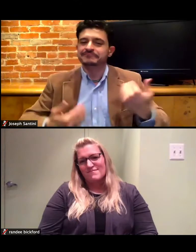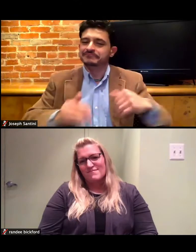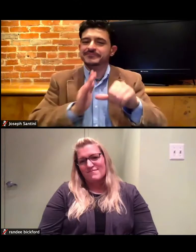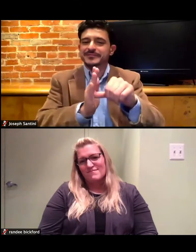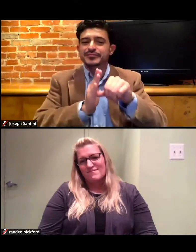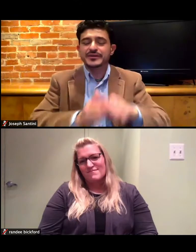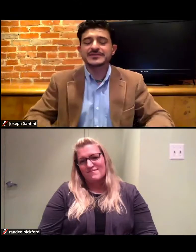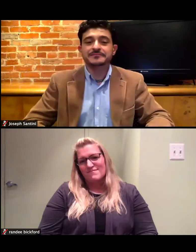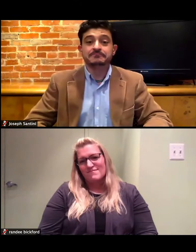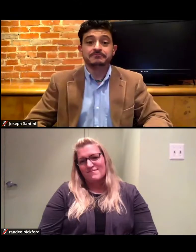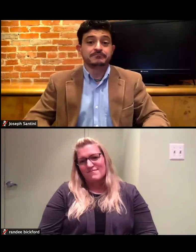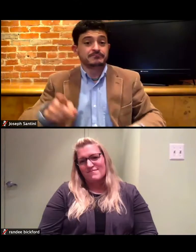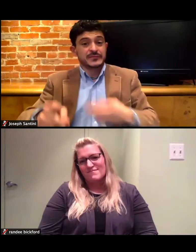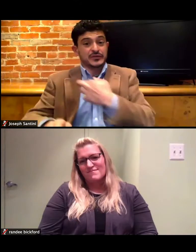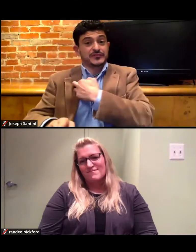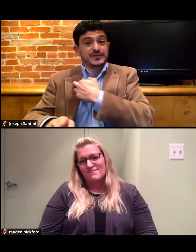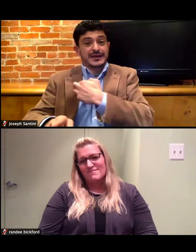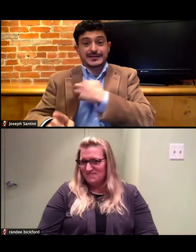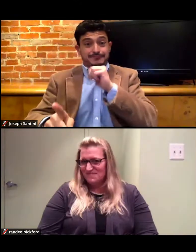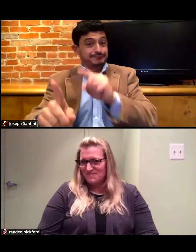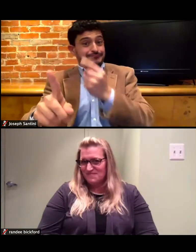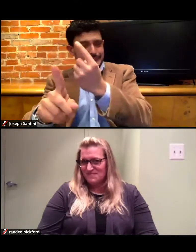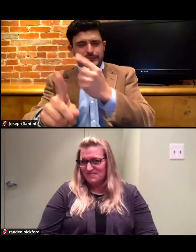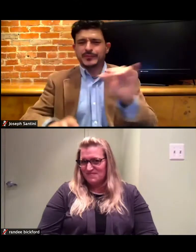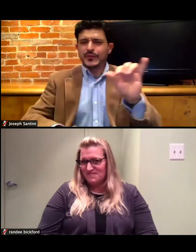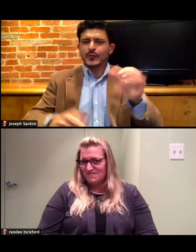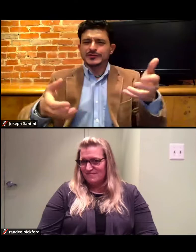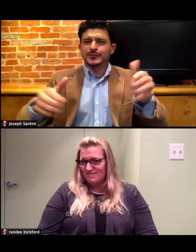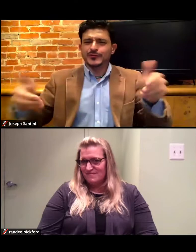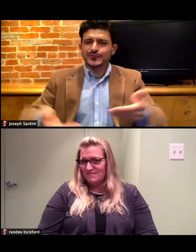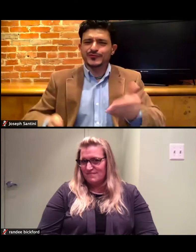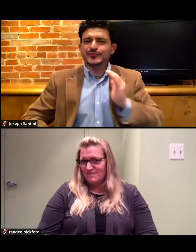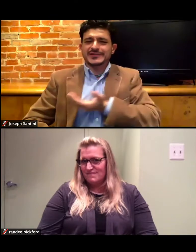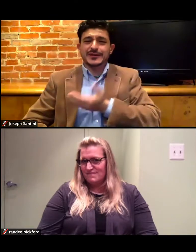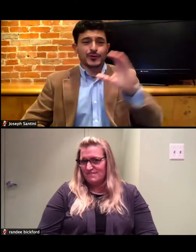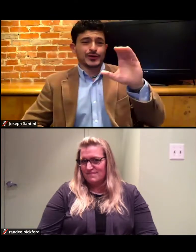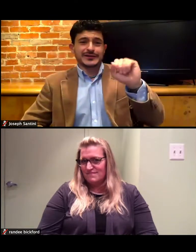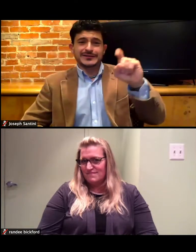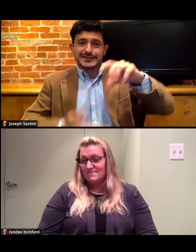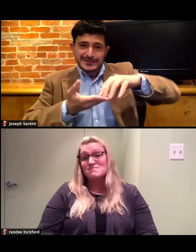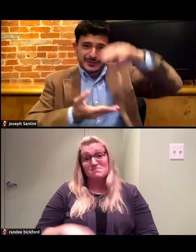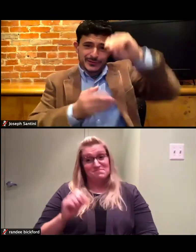How to get them excited about developing these skills. Randee's skillset is very impressive